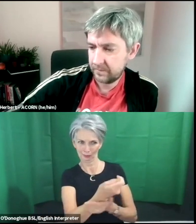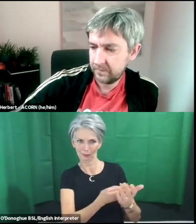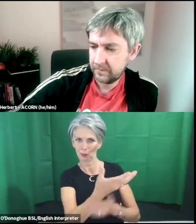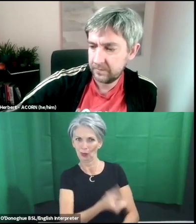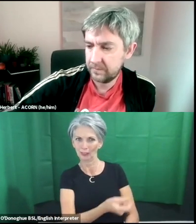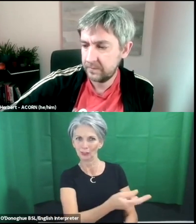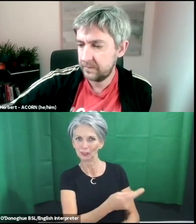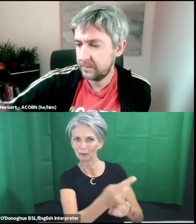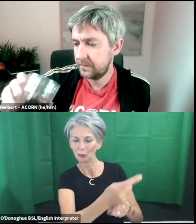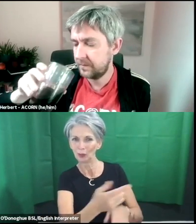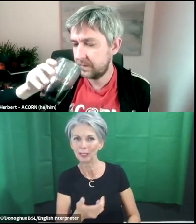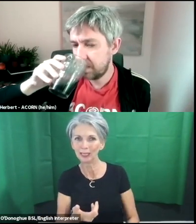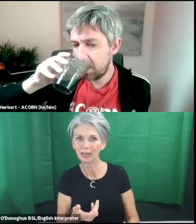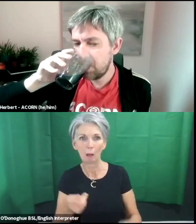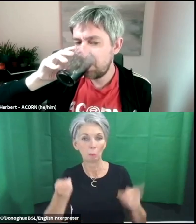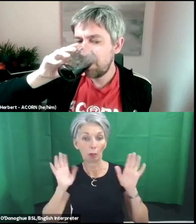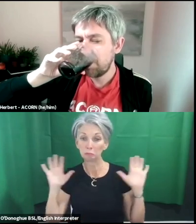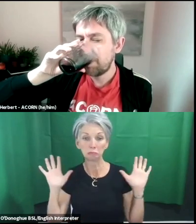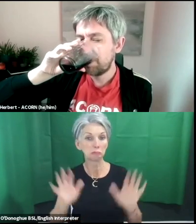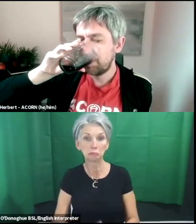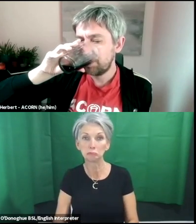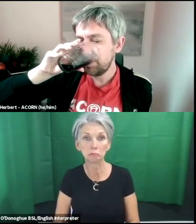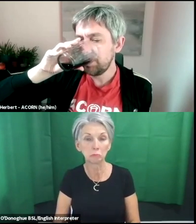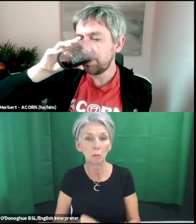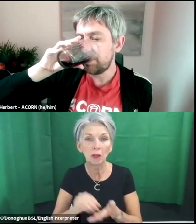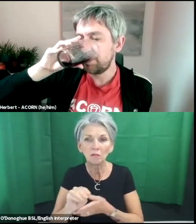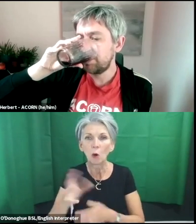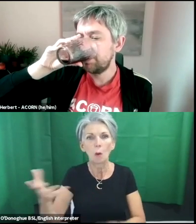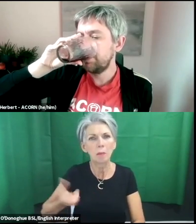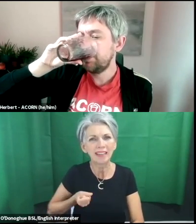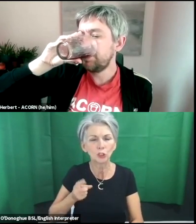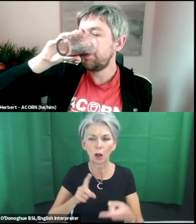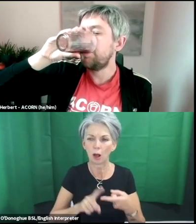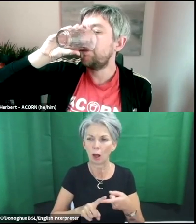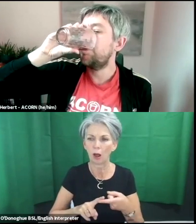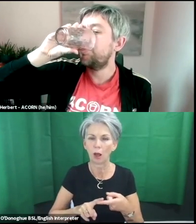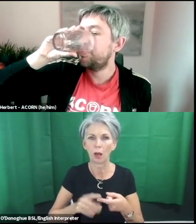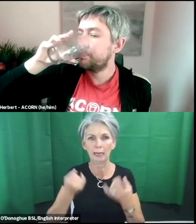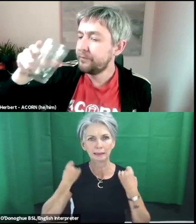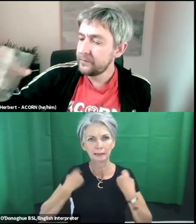doesn't have to pay for any sort of pension, sick pay, annual leave.